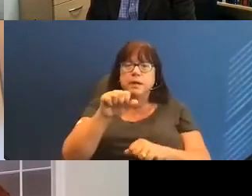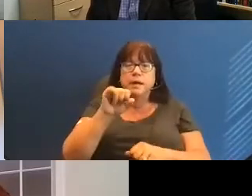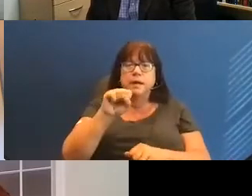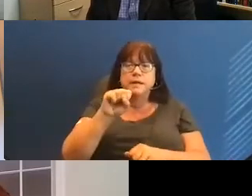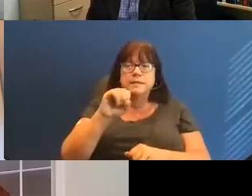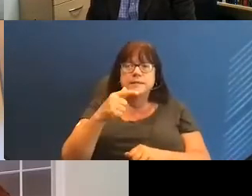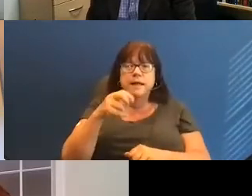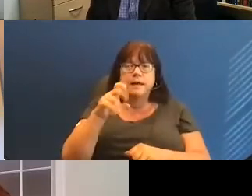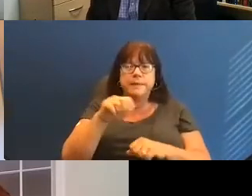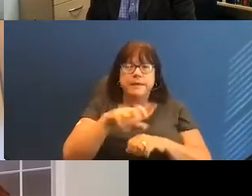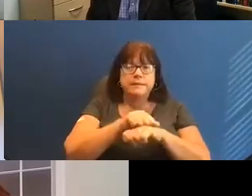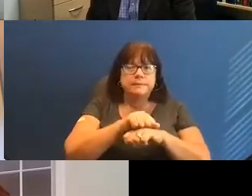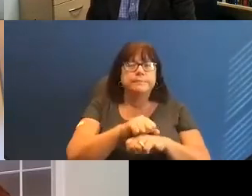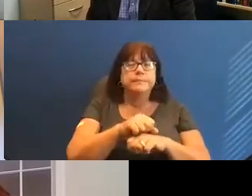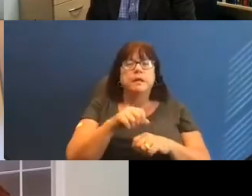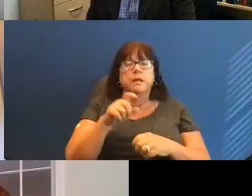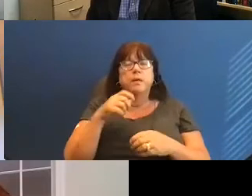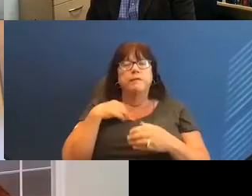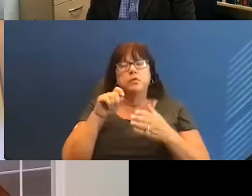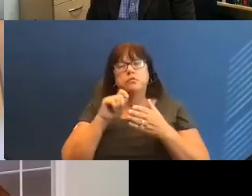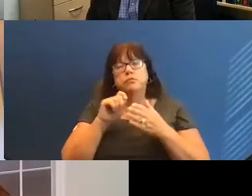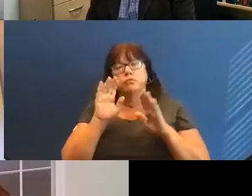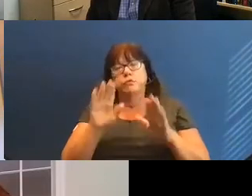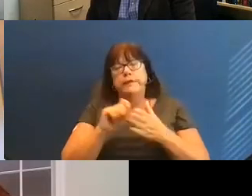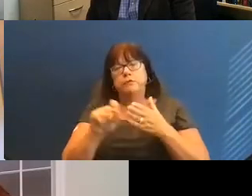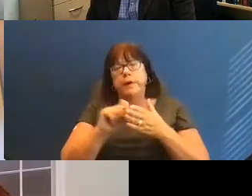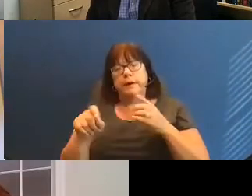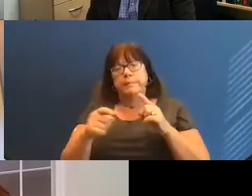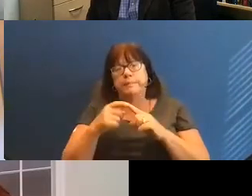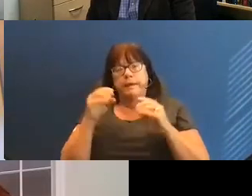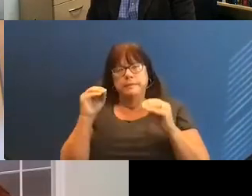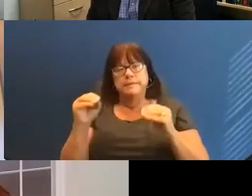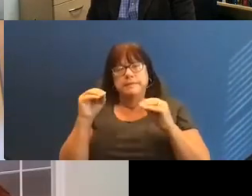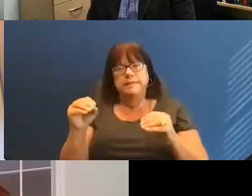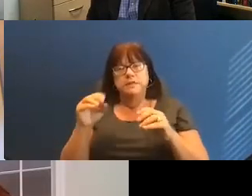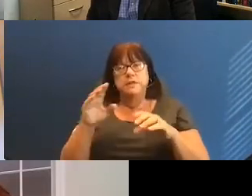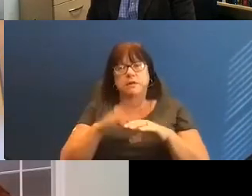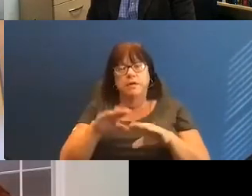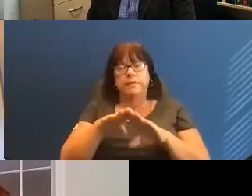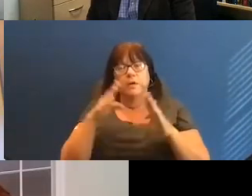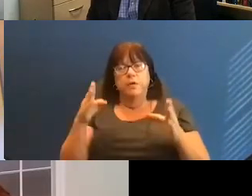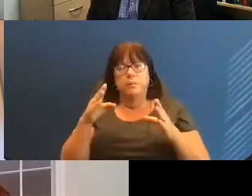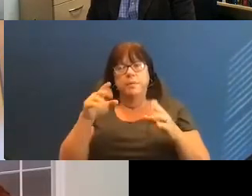Robin Derosa, Robin Derosa and Rajiv John Gianni on the open pedagogy notebook along with some